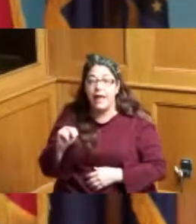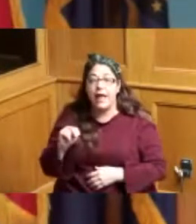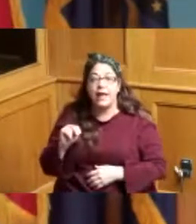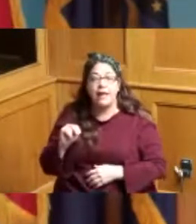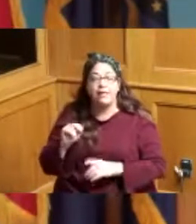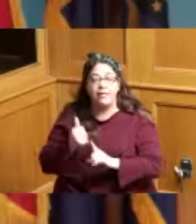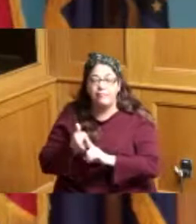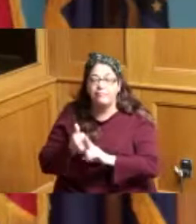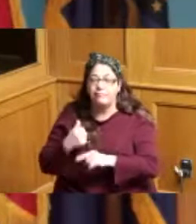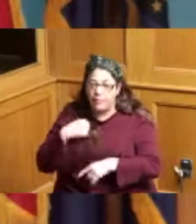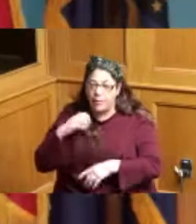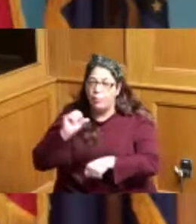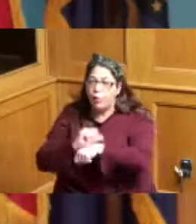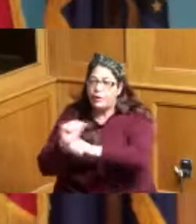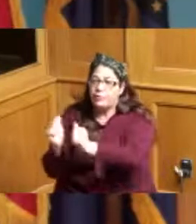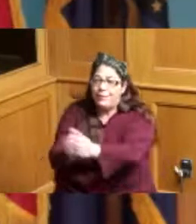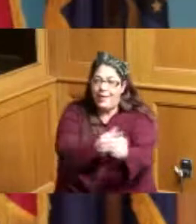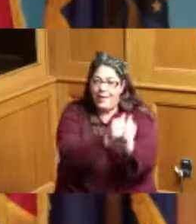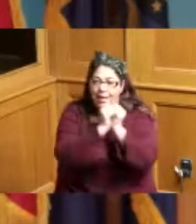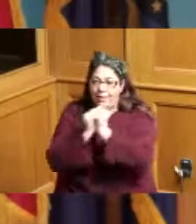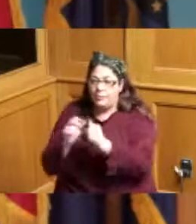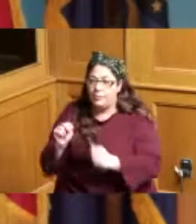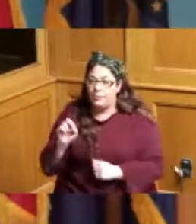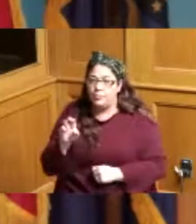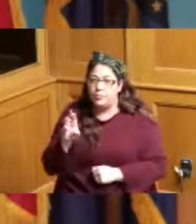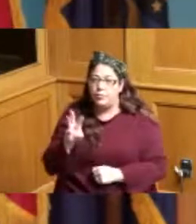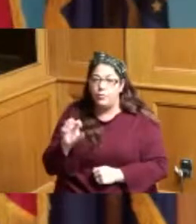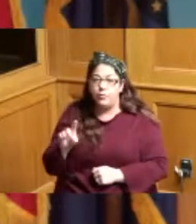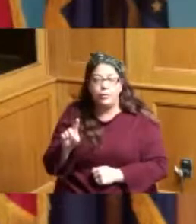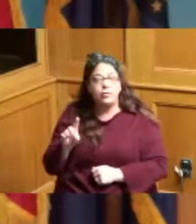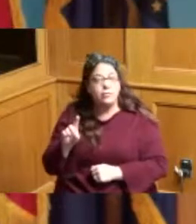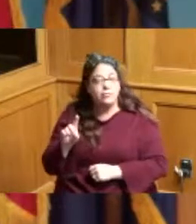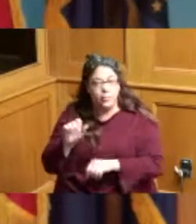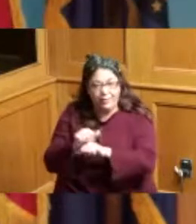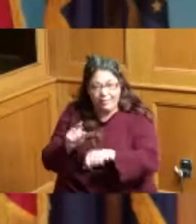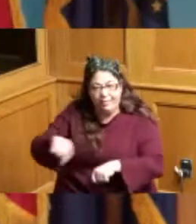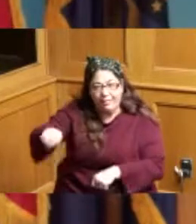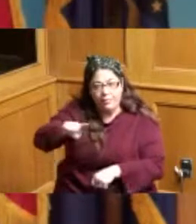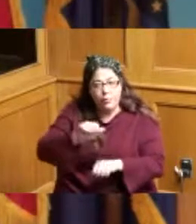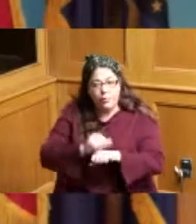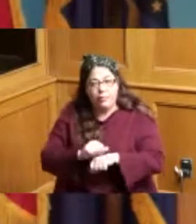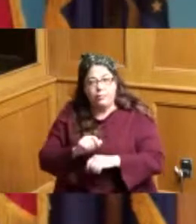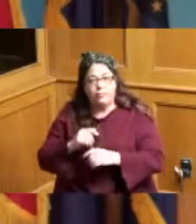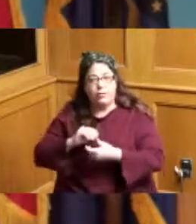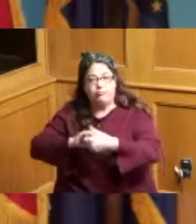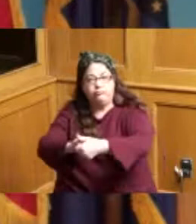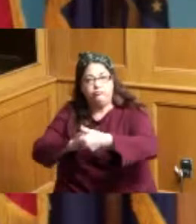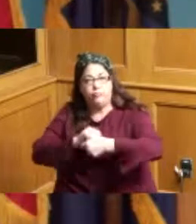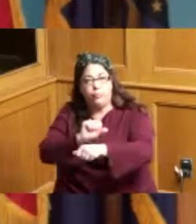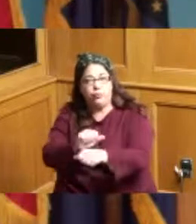that we've been working collaboratively with with you and I just want to make sure I know she's